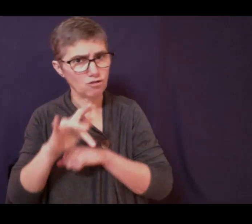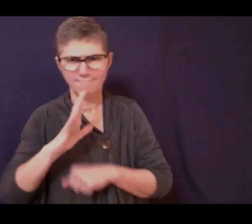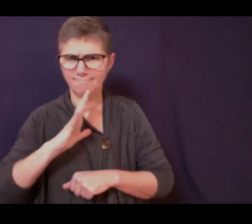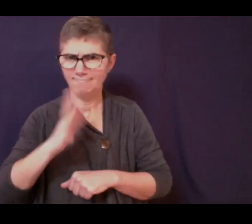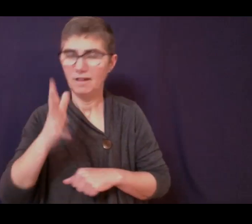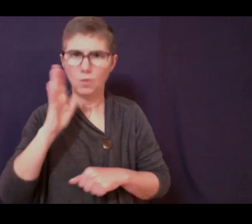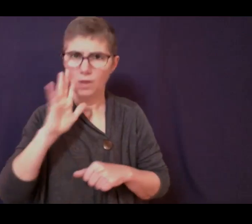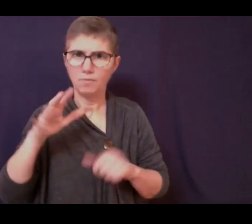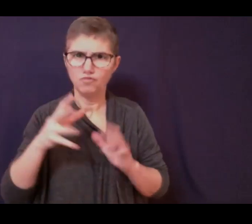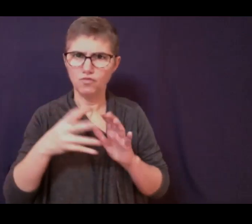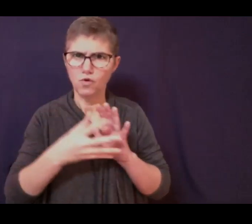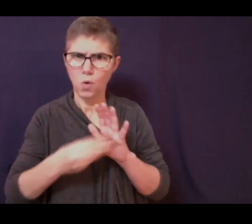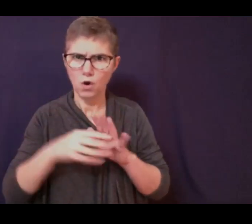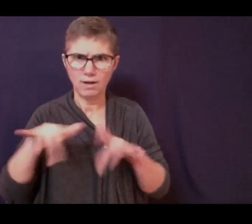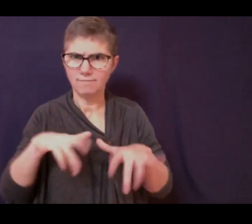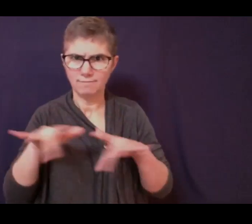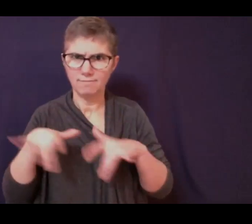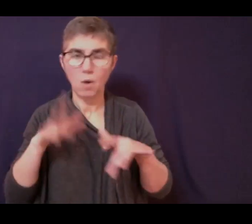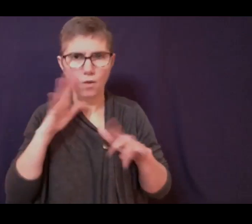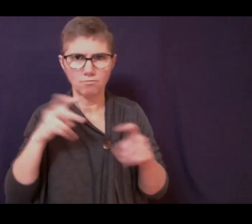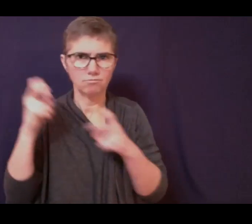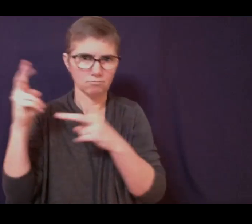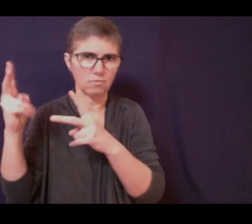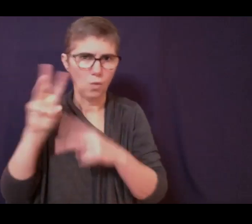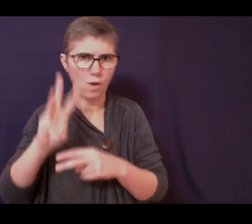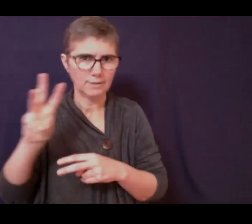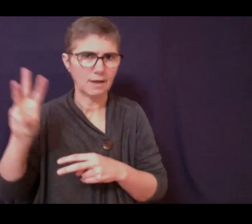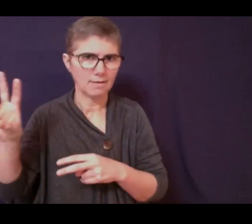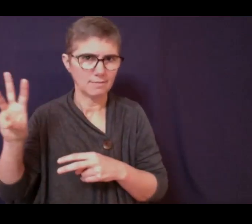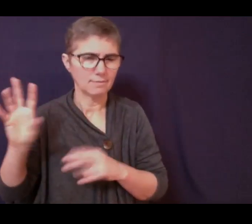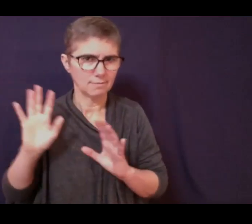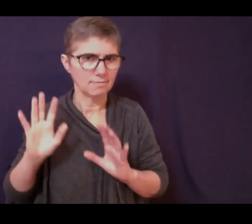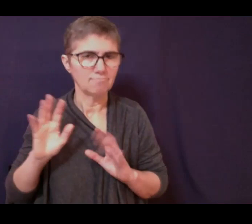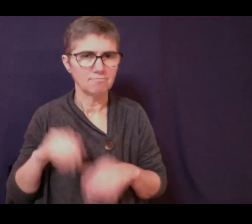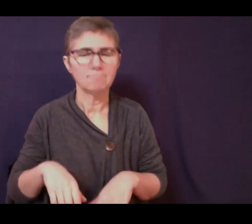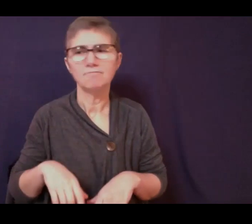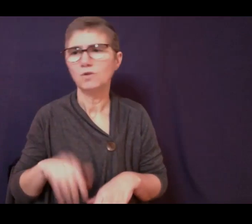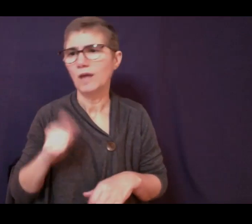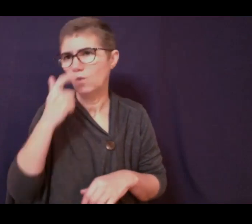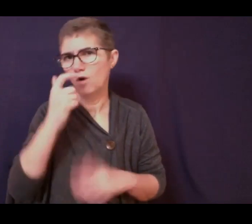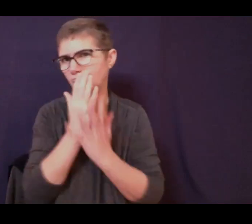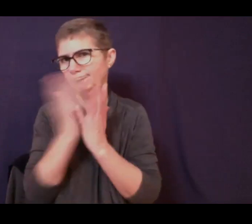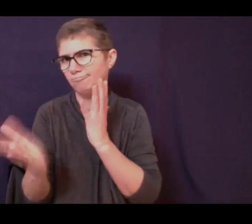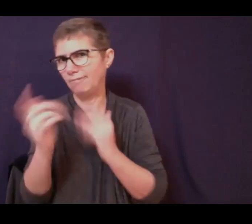we will be putting it on the website if you want to catch anything that you missed. So Nancy has